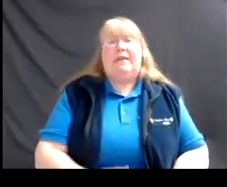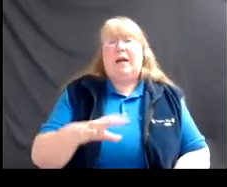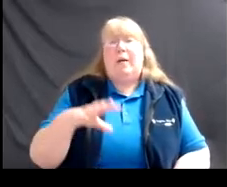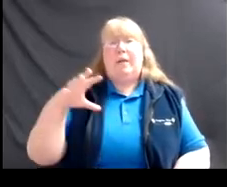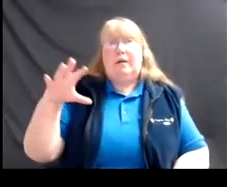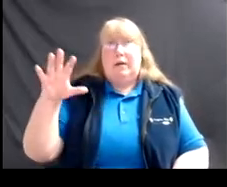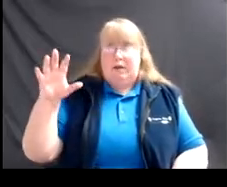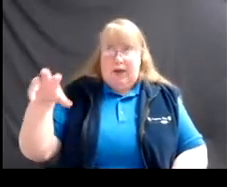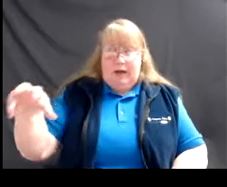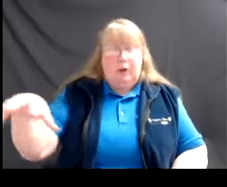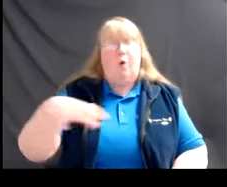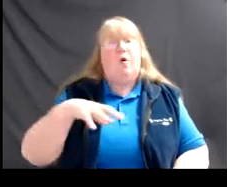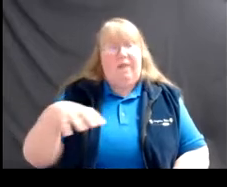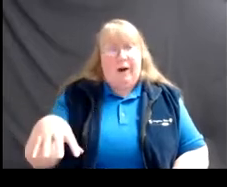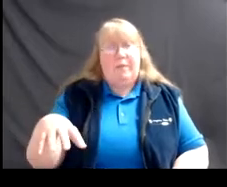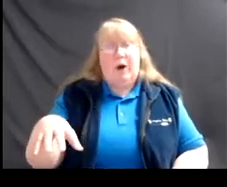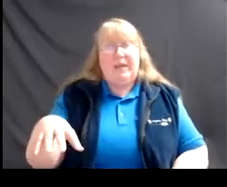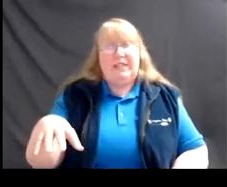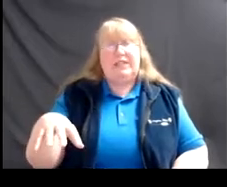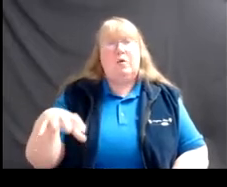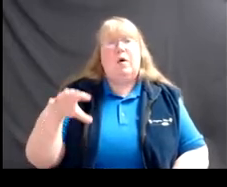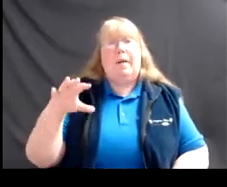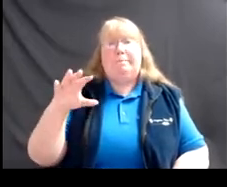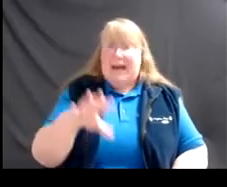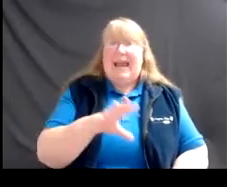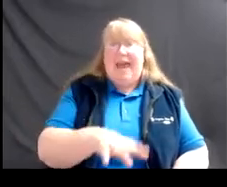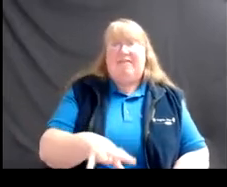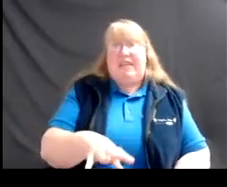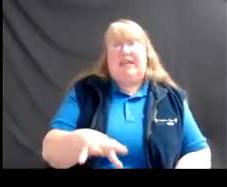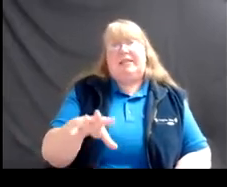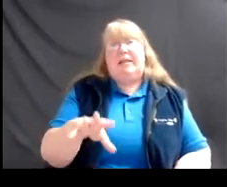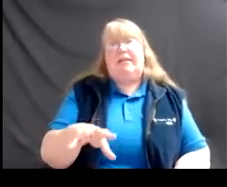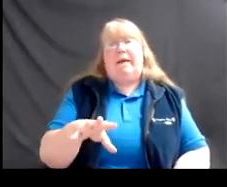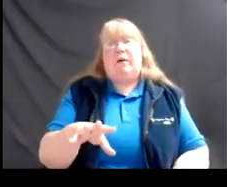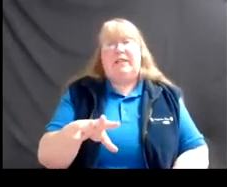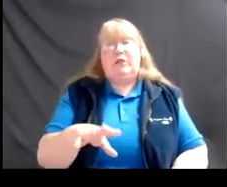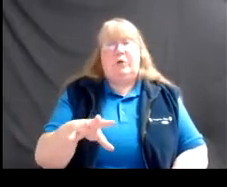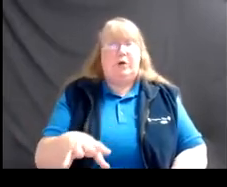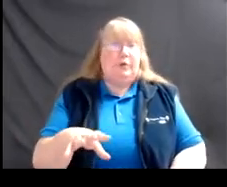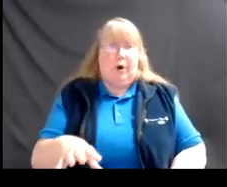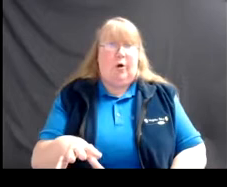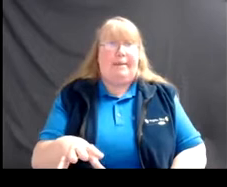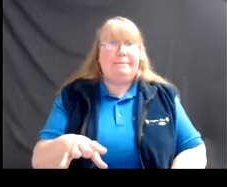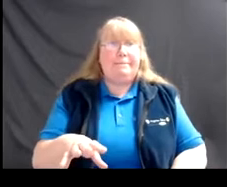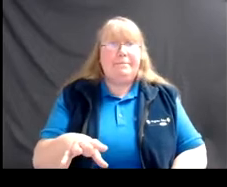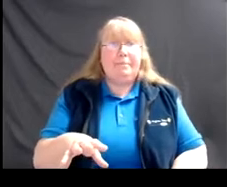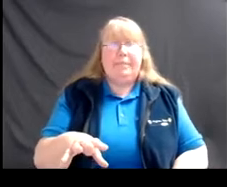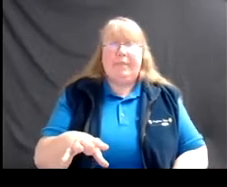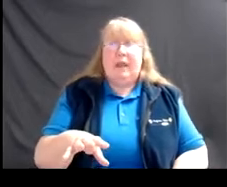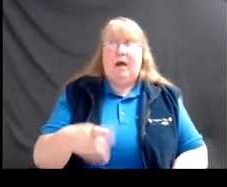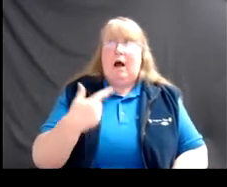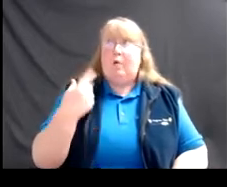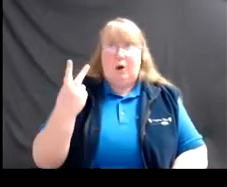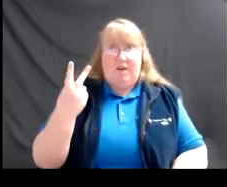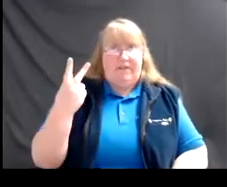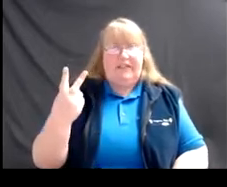Some local fire departments might have these in their distribution program. We know of at